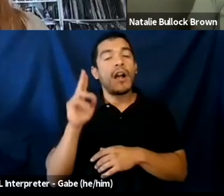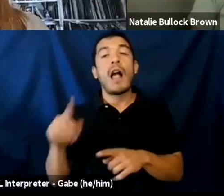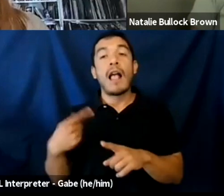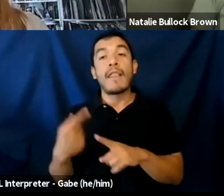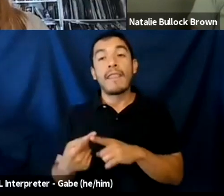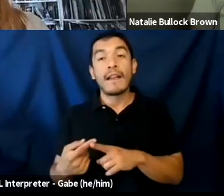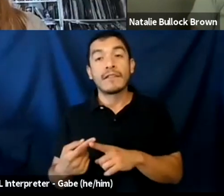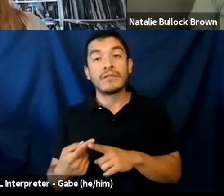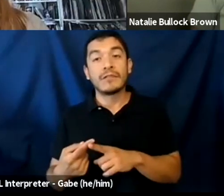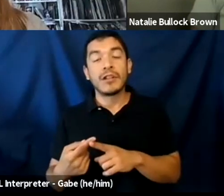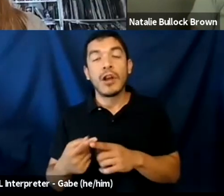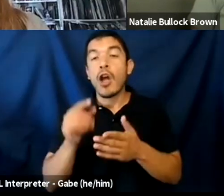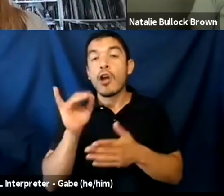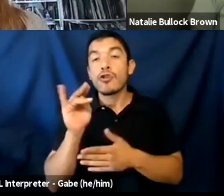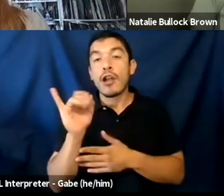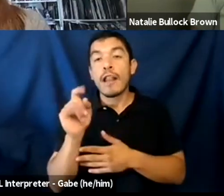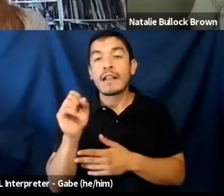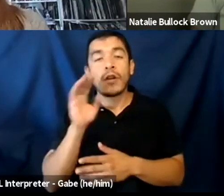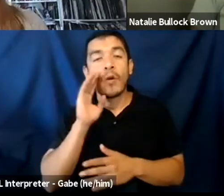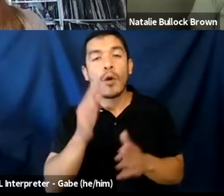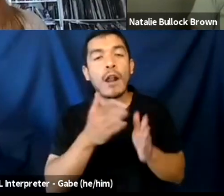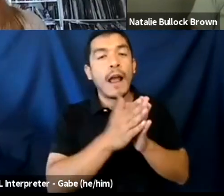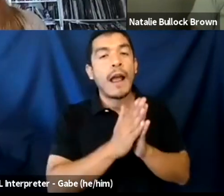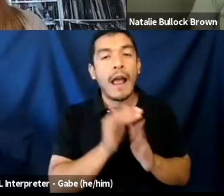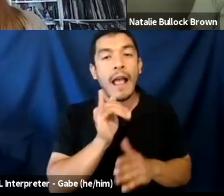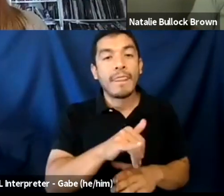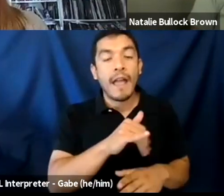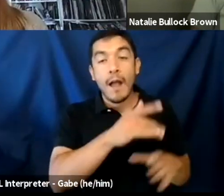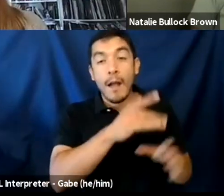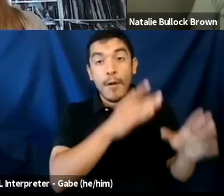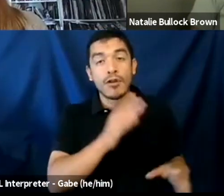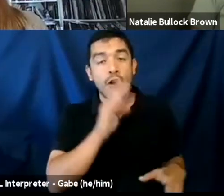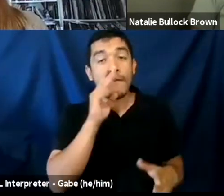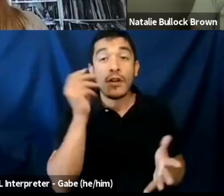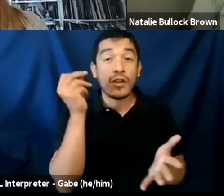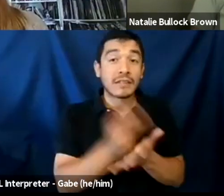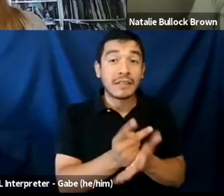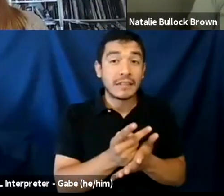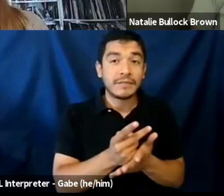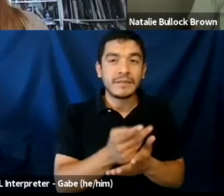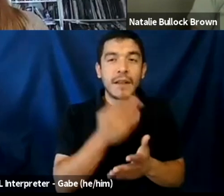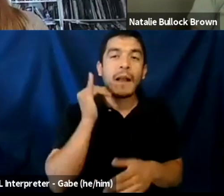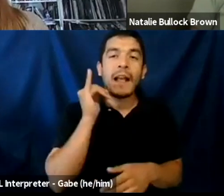And then journalists would ask that guardian for consent, right? Because sort of the standard understanding